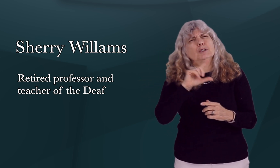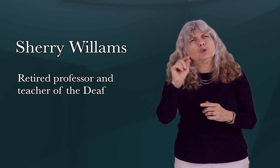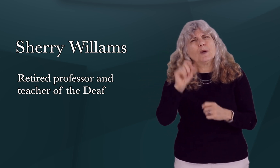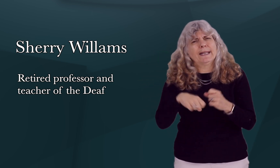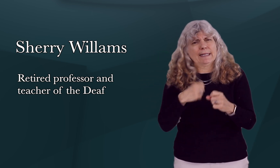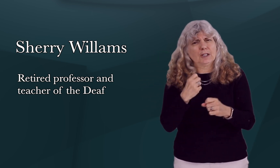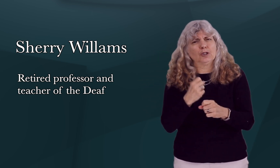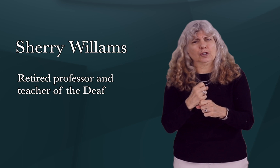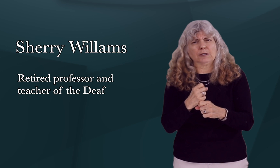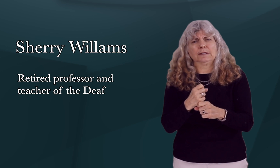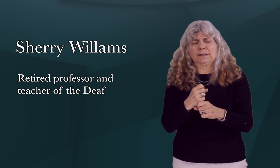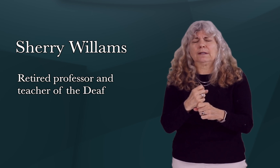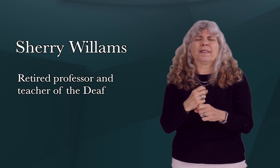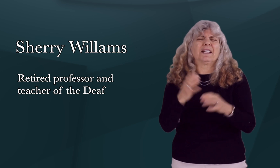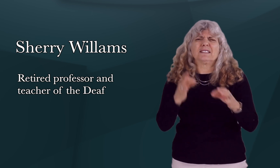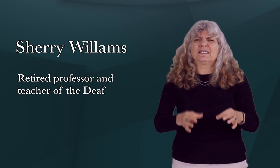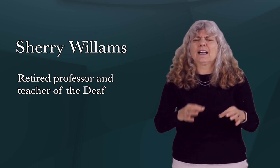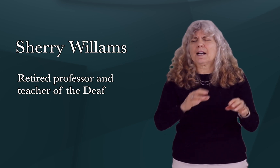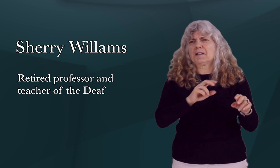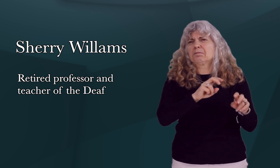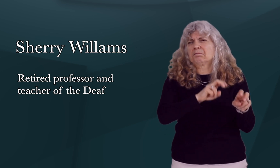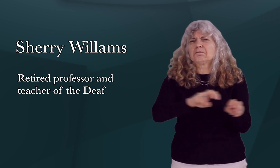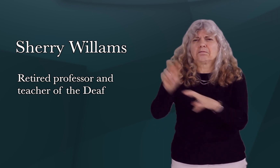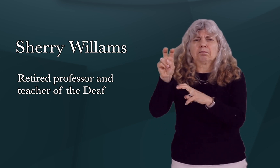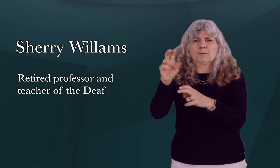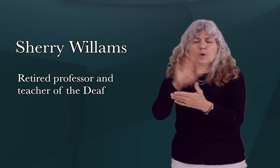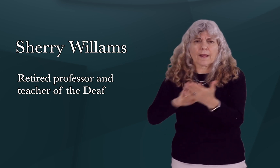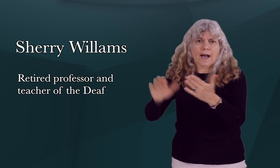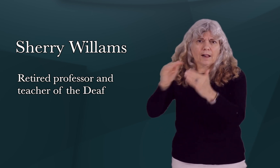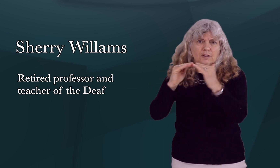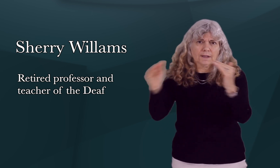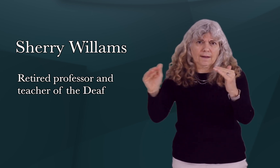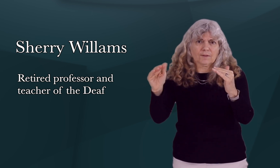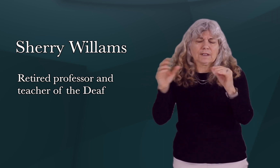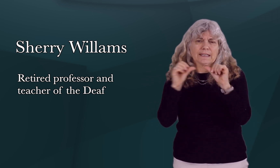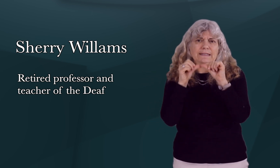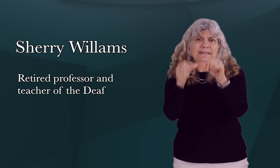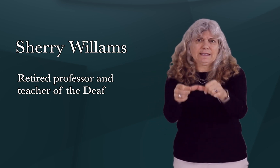I taught children for about twenty years before transitioning to the college level.